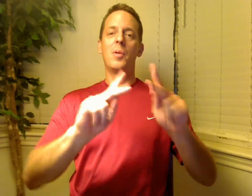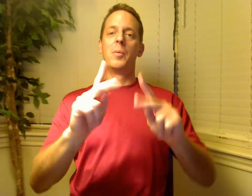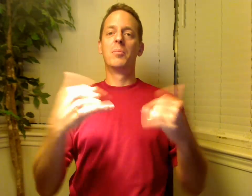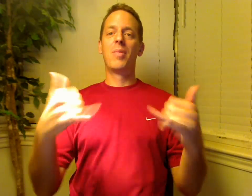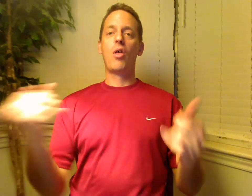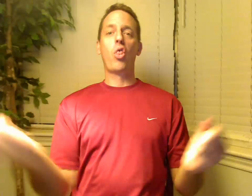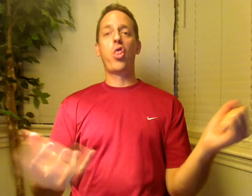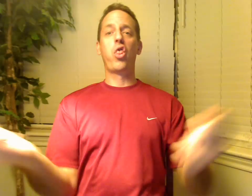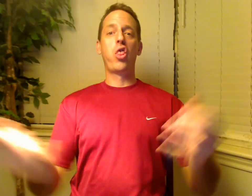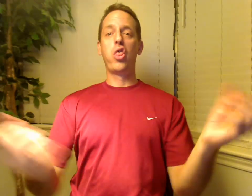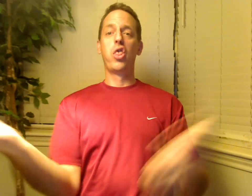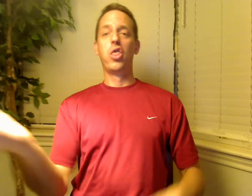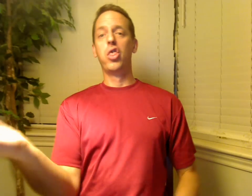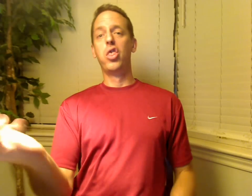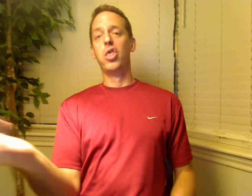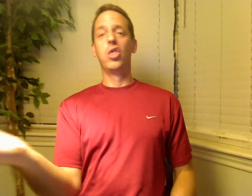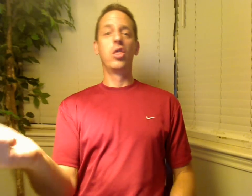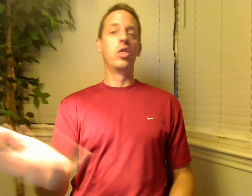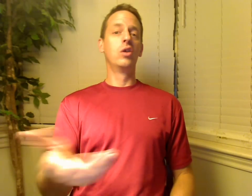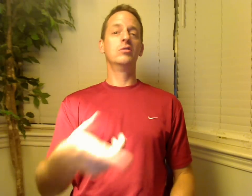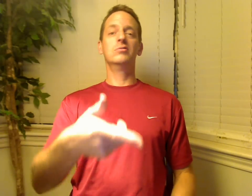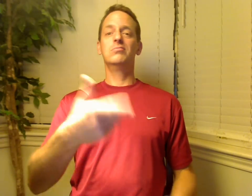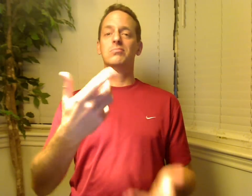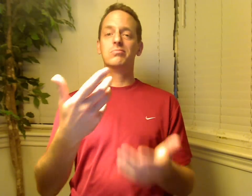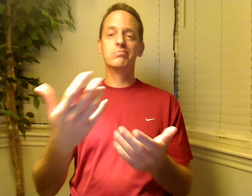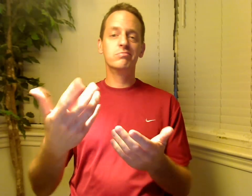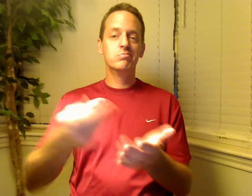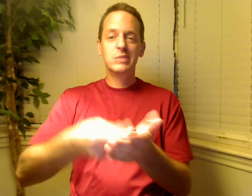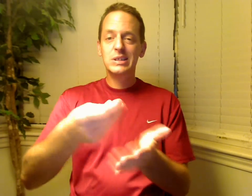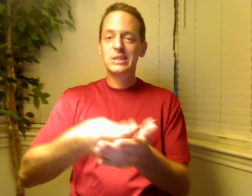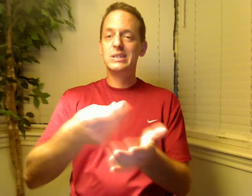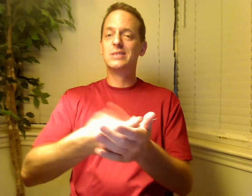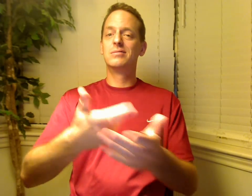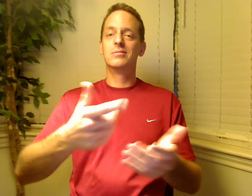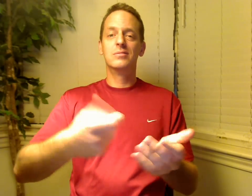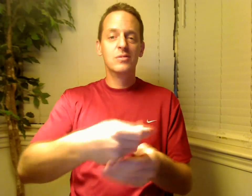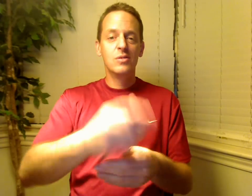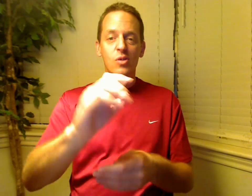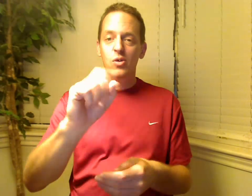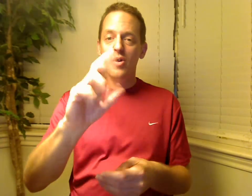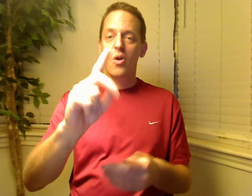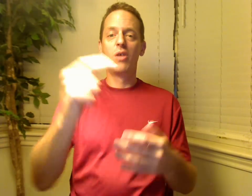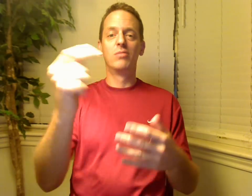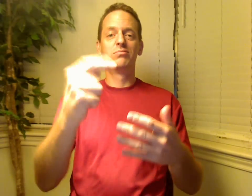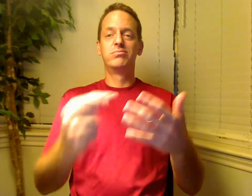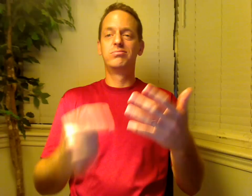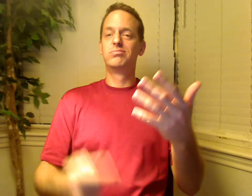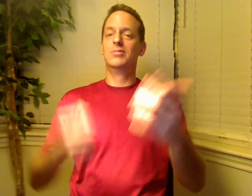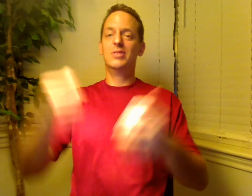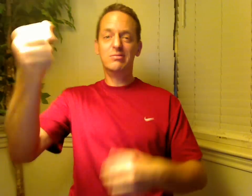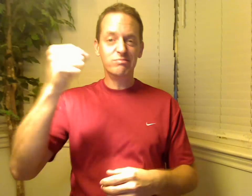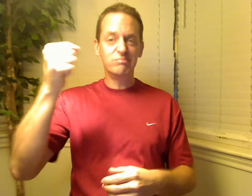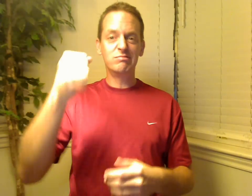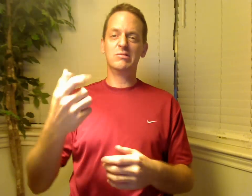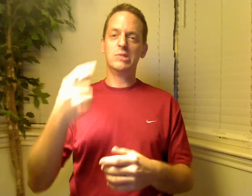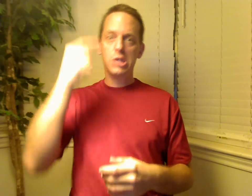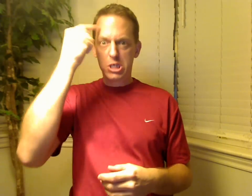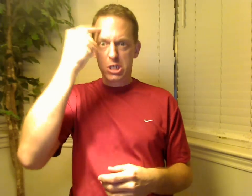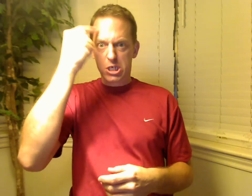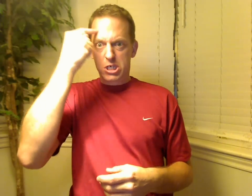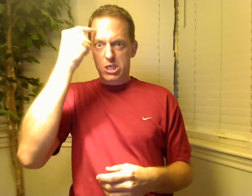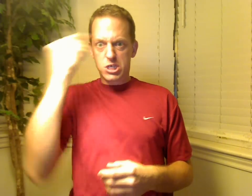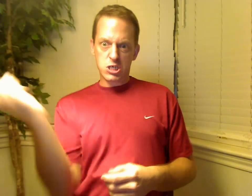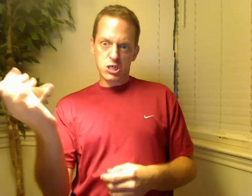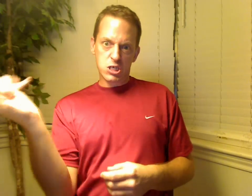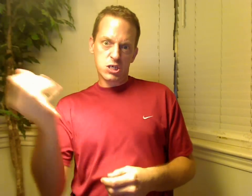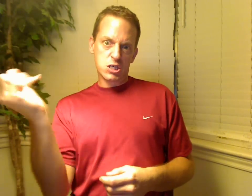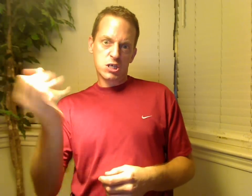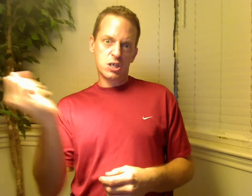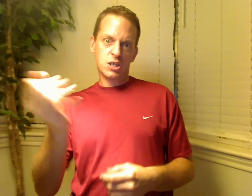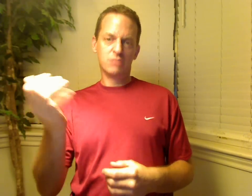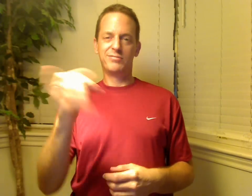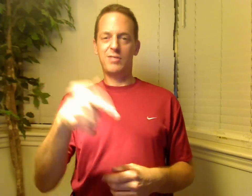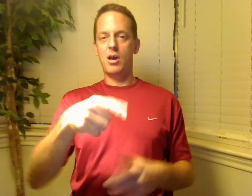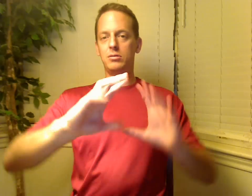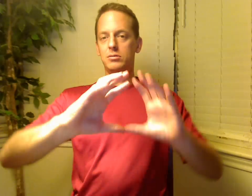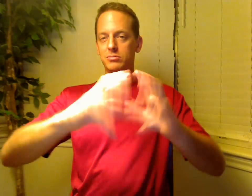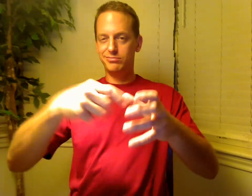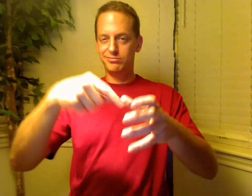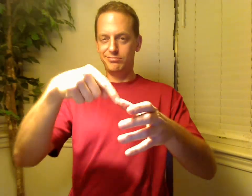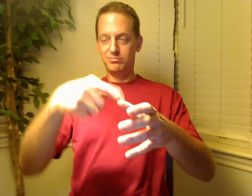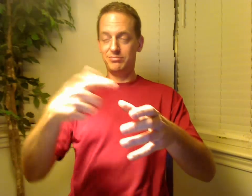gamblers,